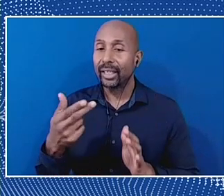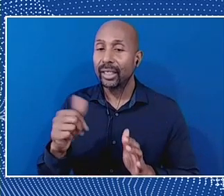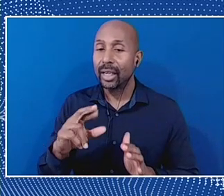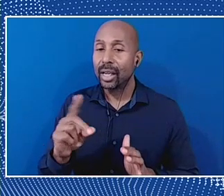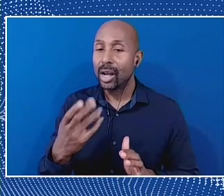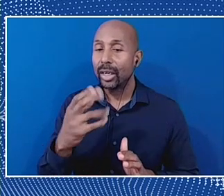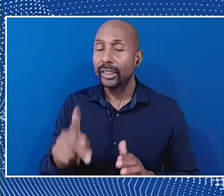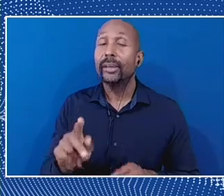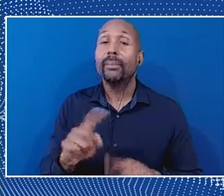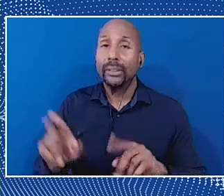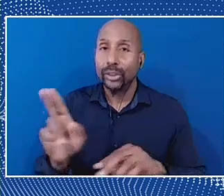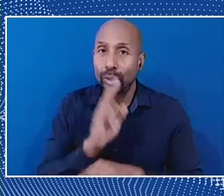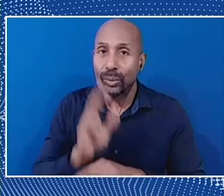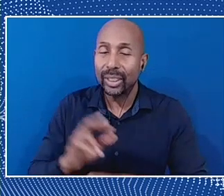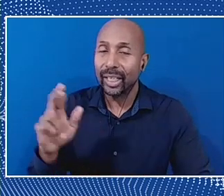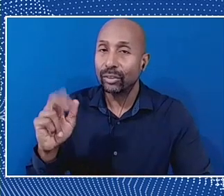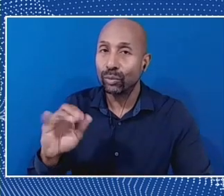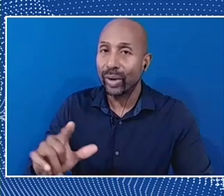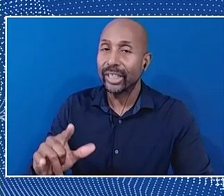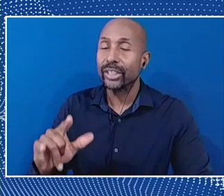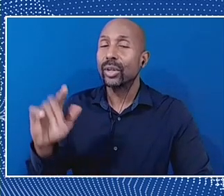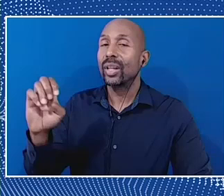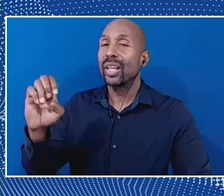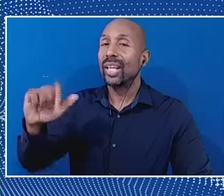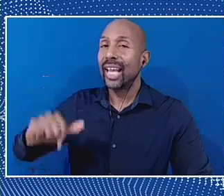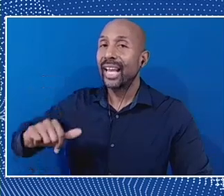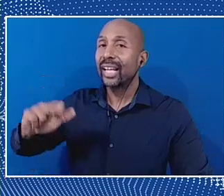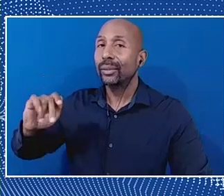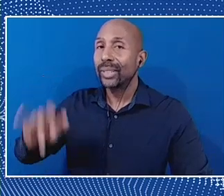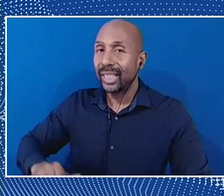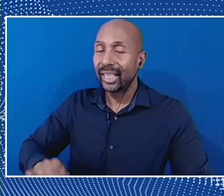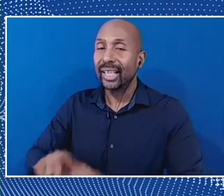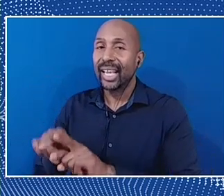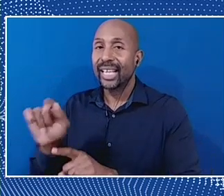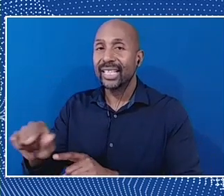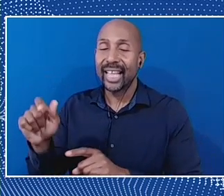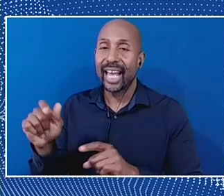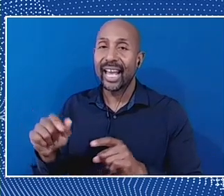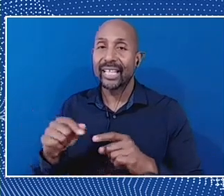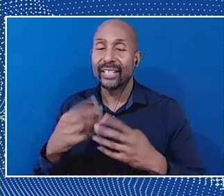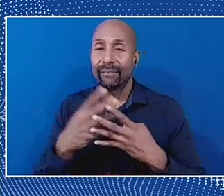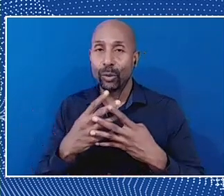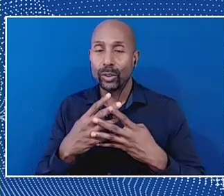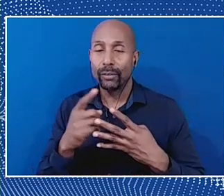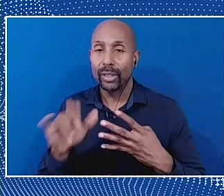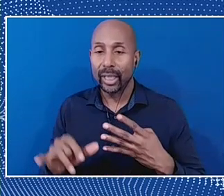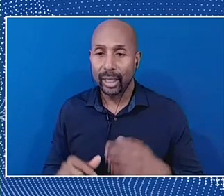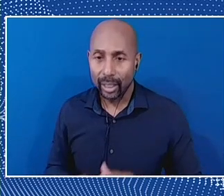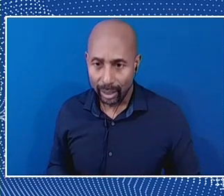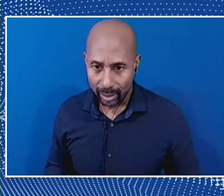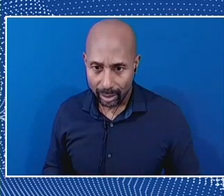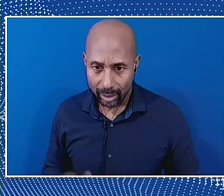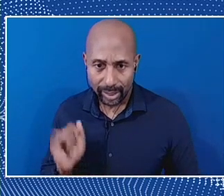A failure to consider the unique factors that disproportionately impact borrowers of color will be a failure of the duties